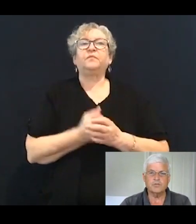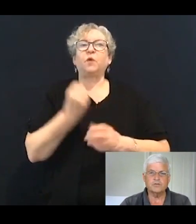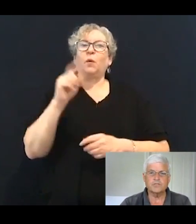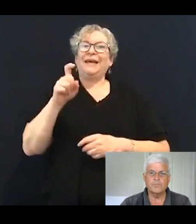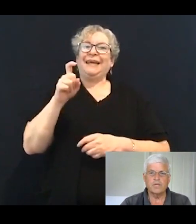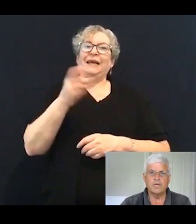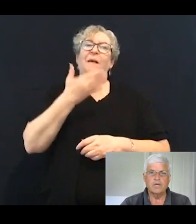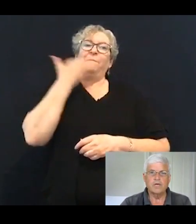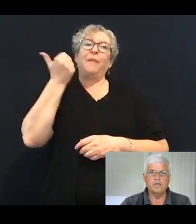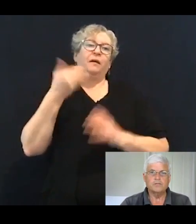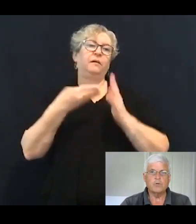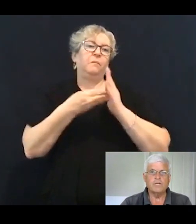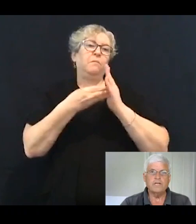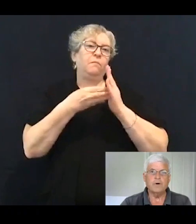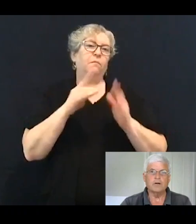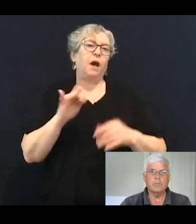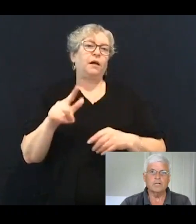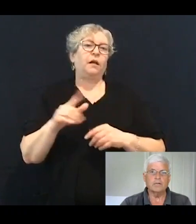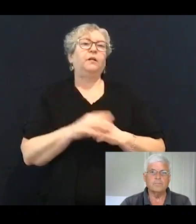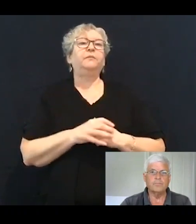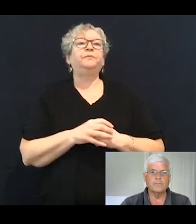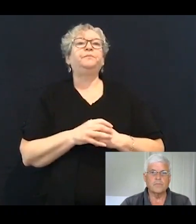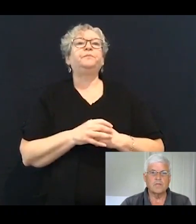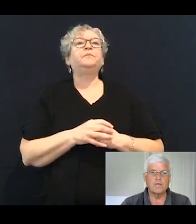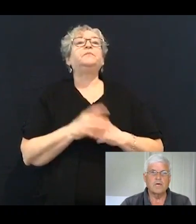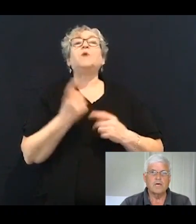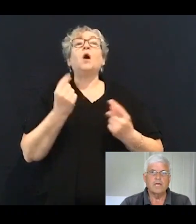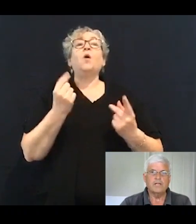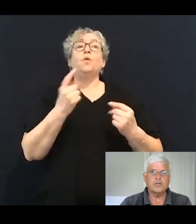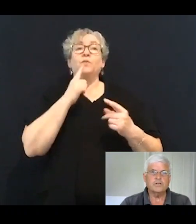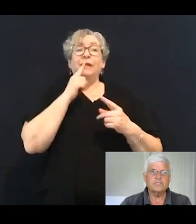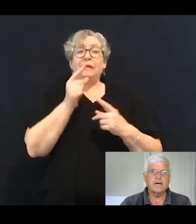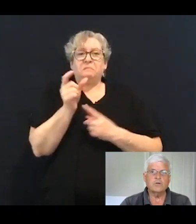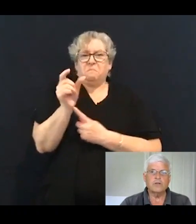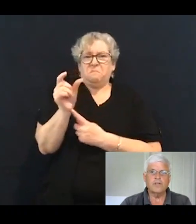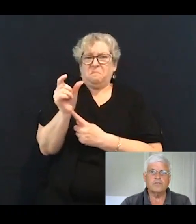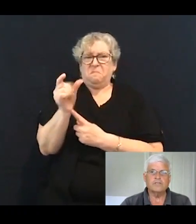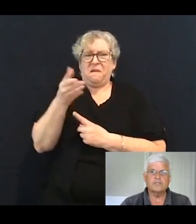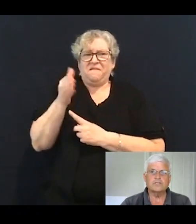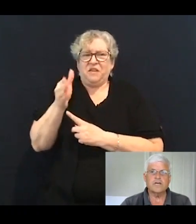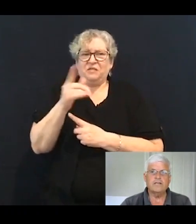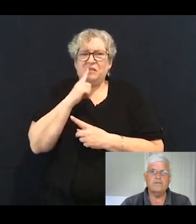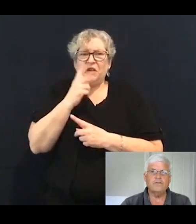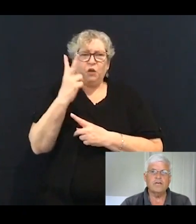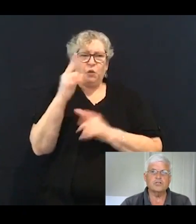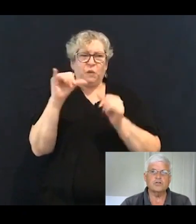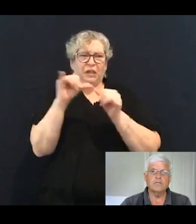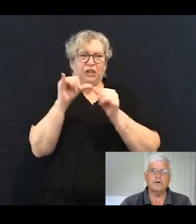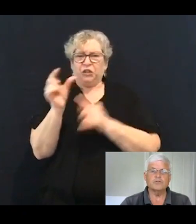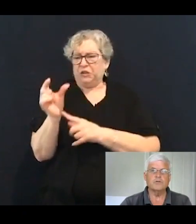So we need a better model. It turns out that this tiny fish only about two inches long